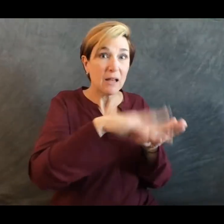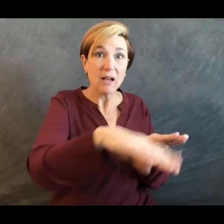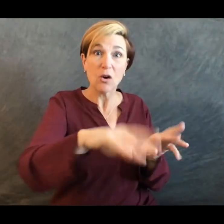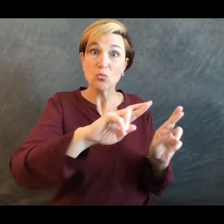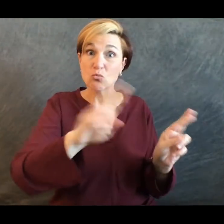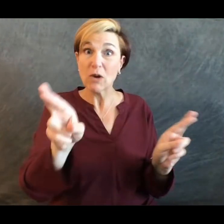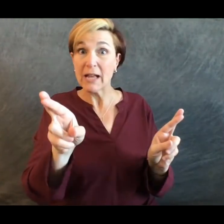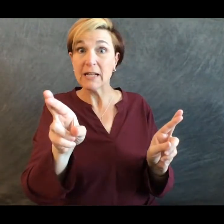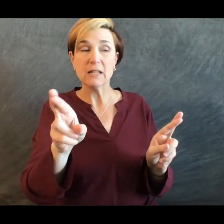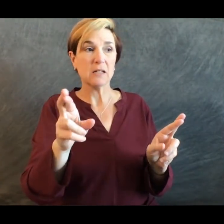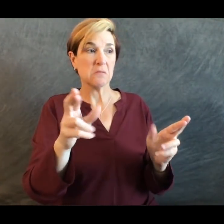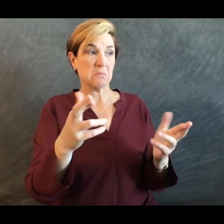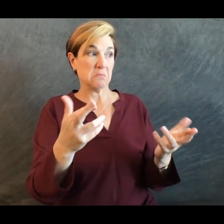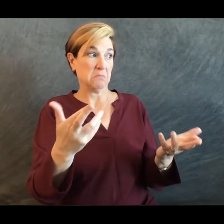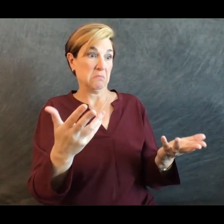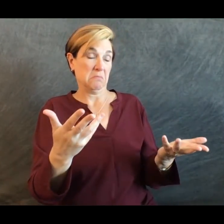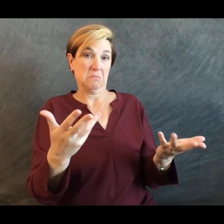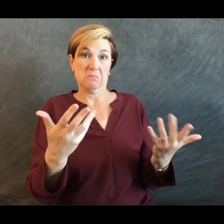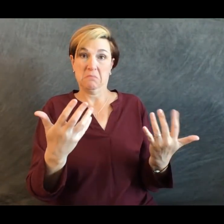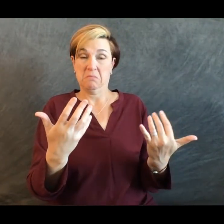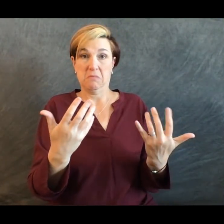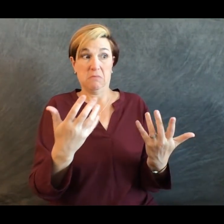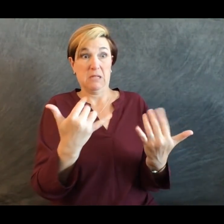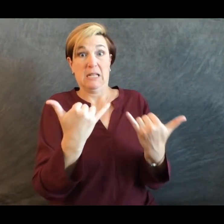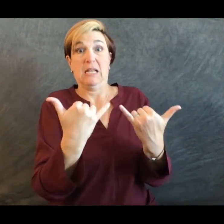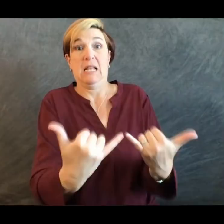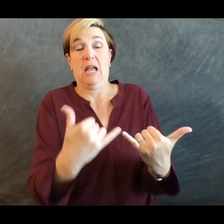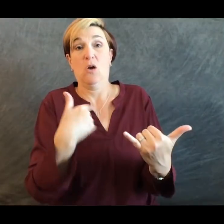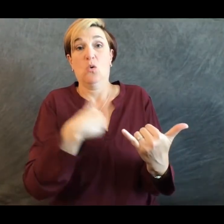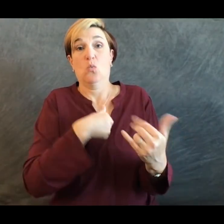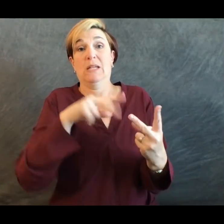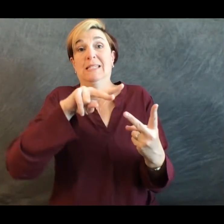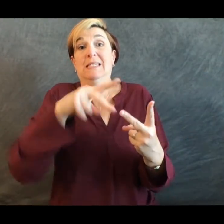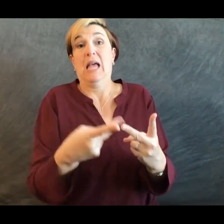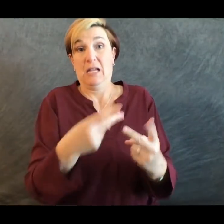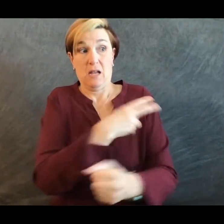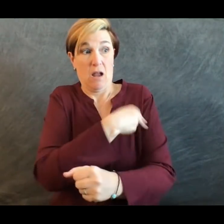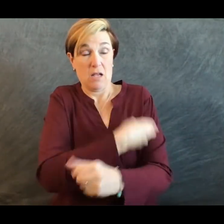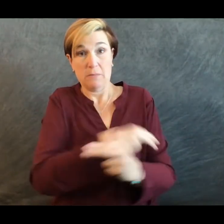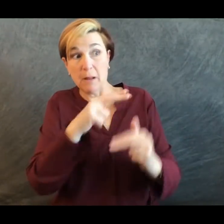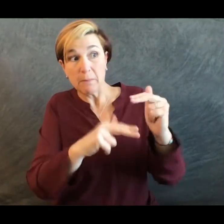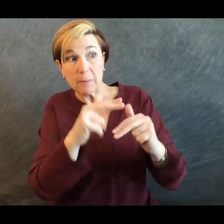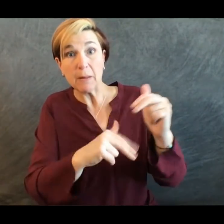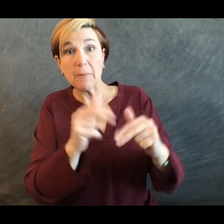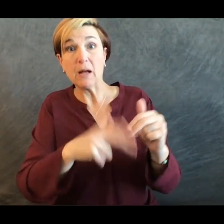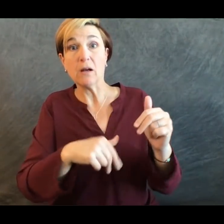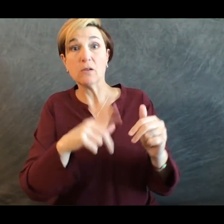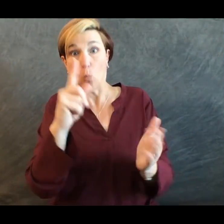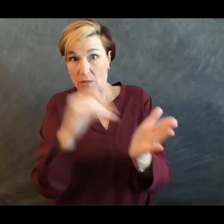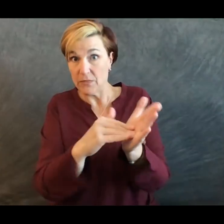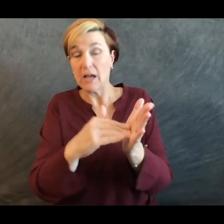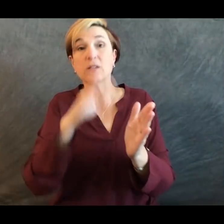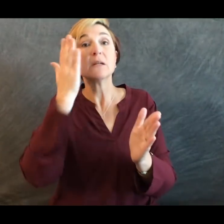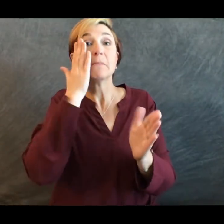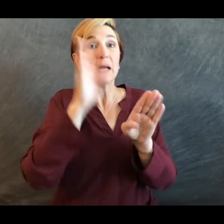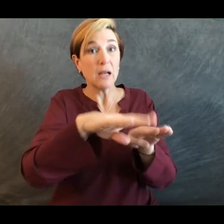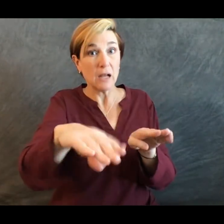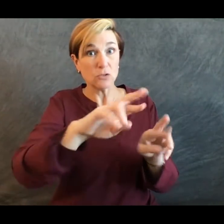another thousand I don't think they're gonna be using very many of them and that's a good thing and there was a time two weeks ago when we said that's not